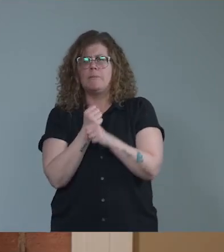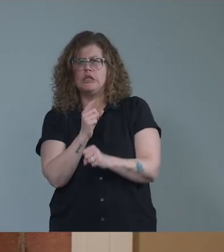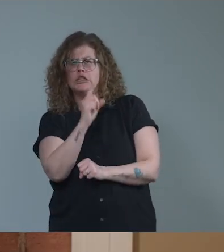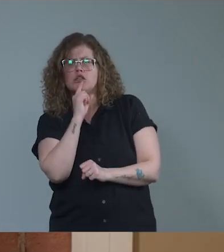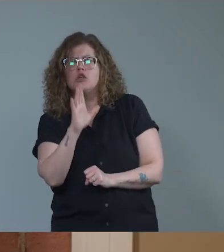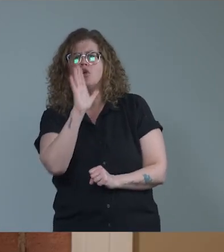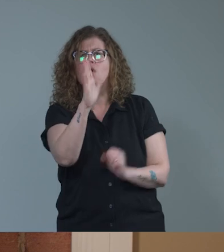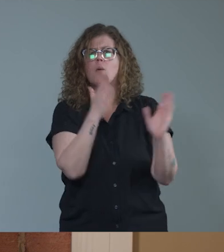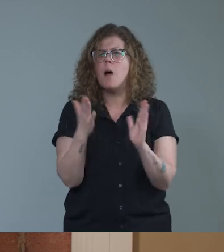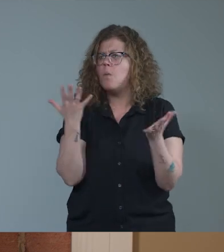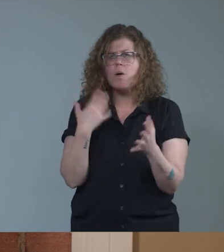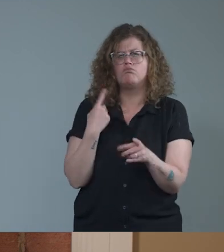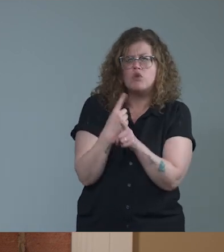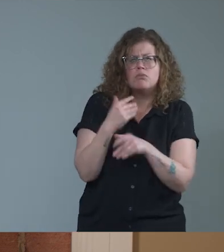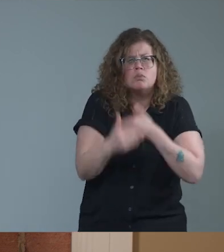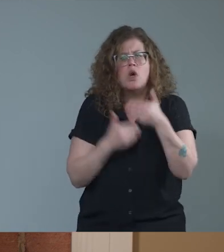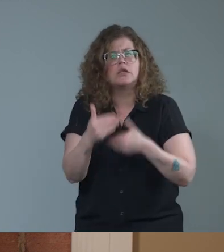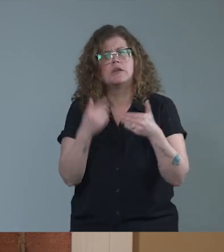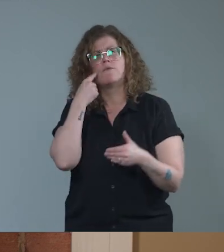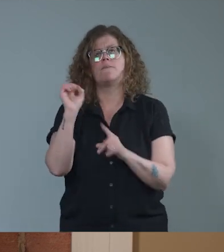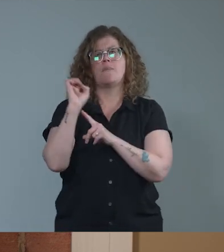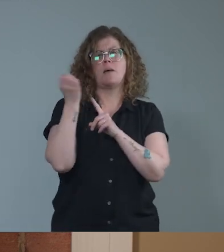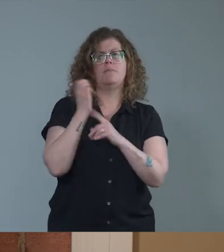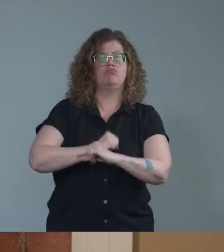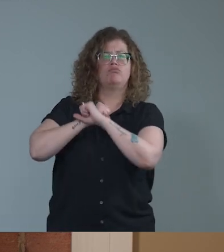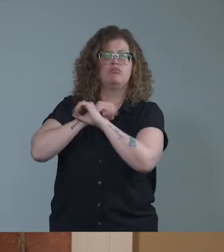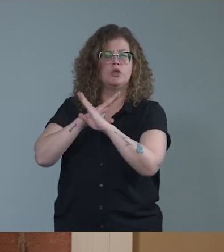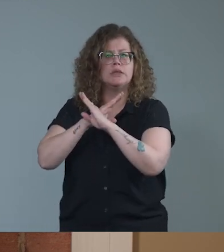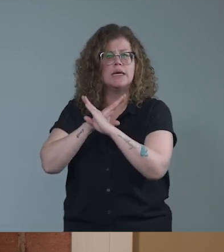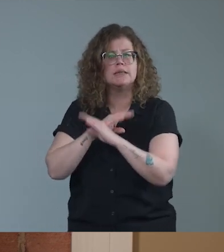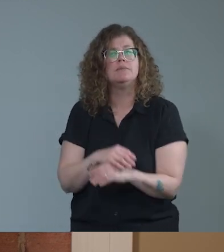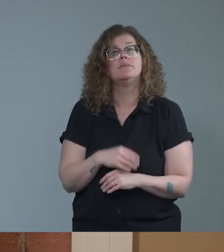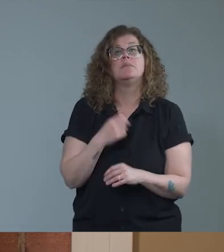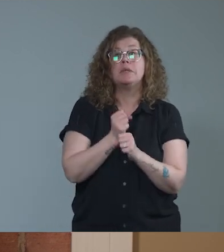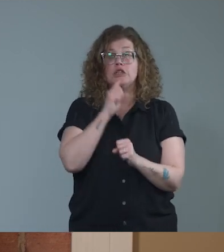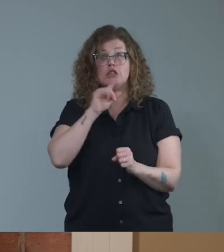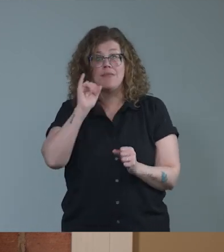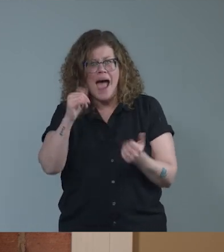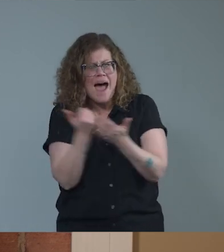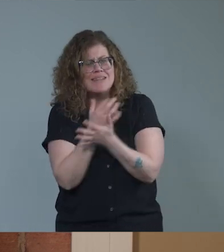Environmental impact and remediation is a big consideration in your installation plan. We always want to make sure